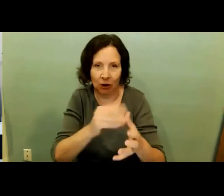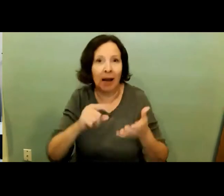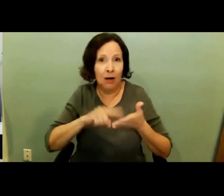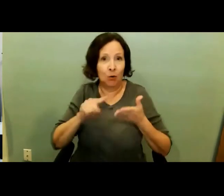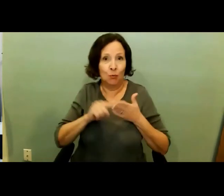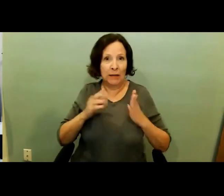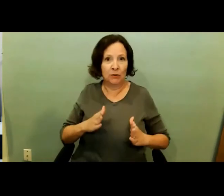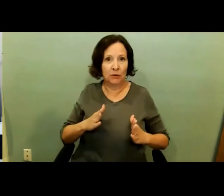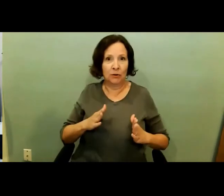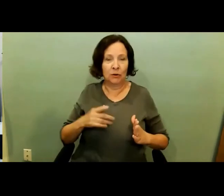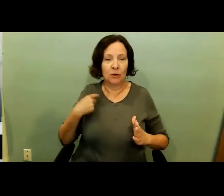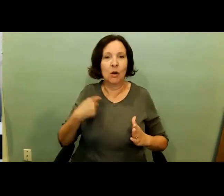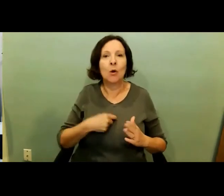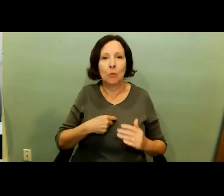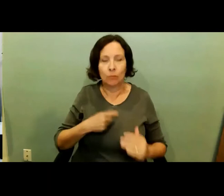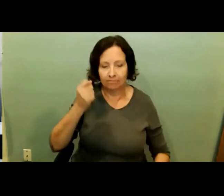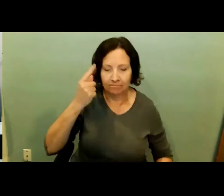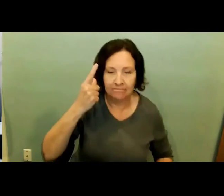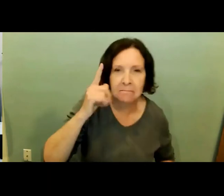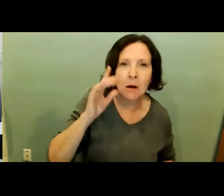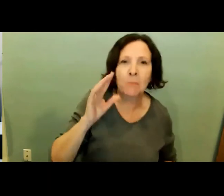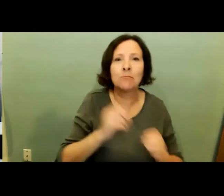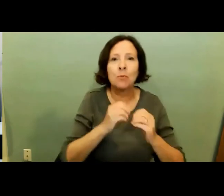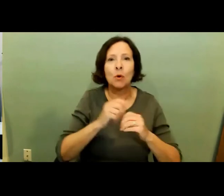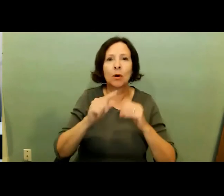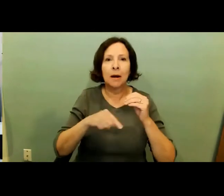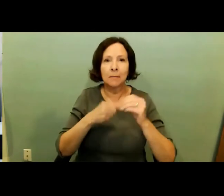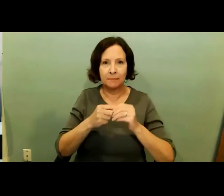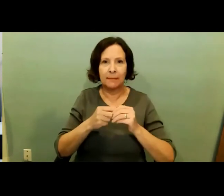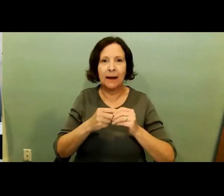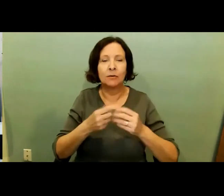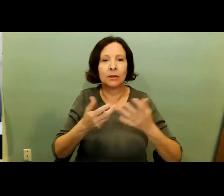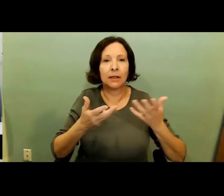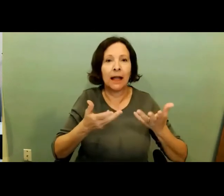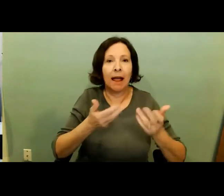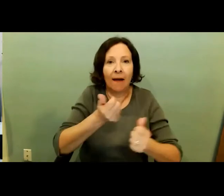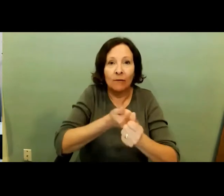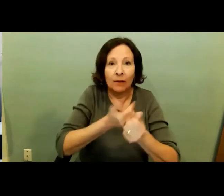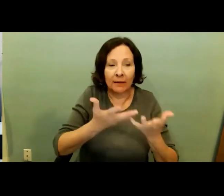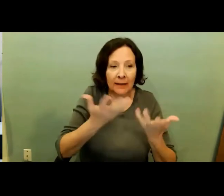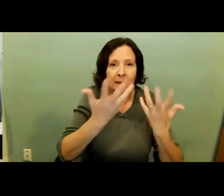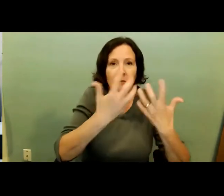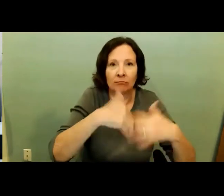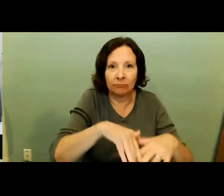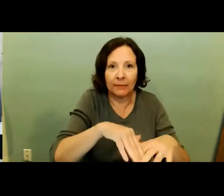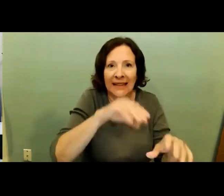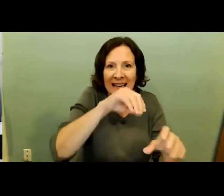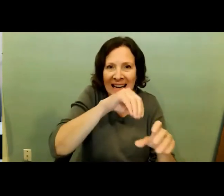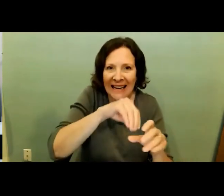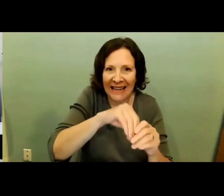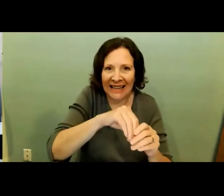educational environments, and consequently shaping the Intergroup dynamics that reflect the racia